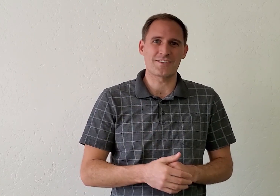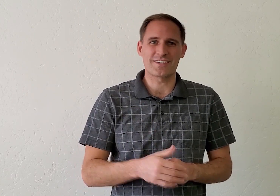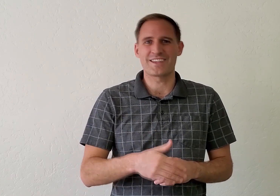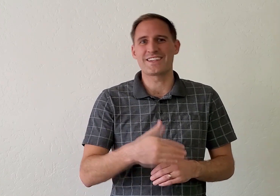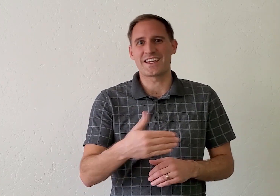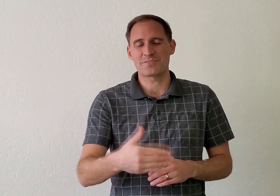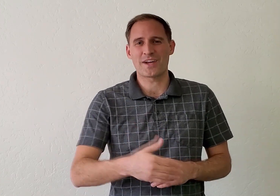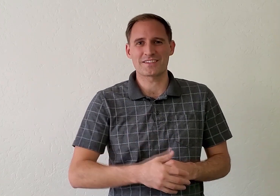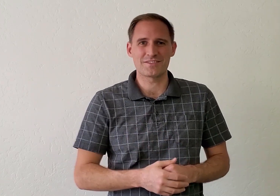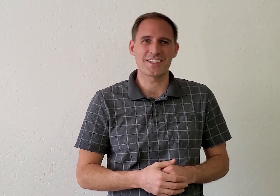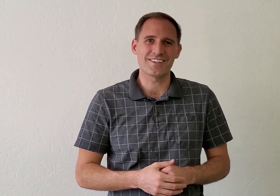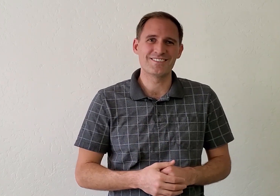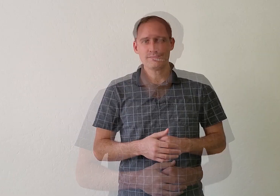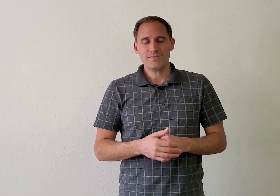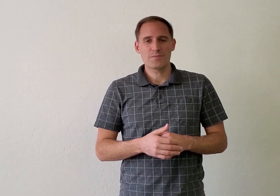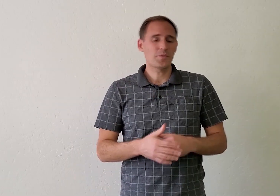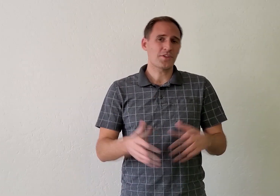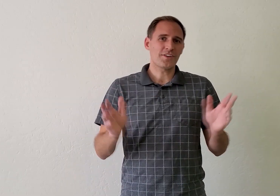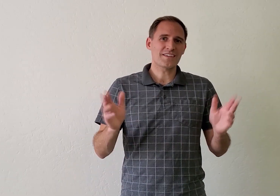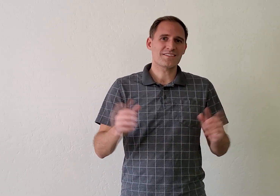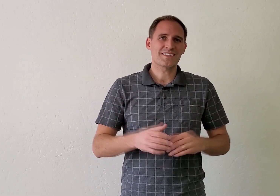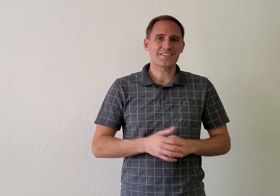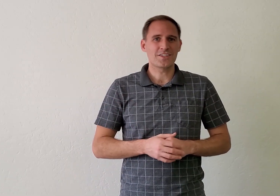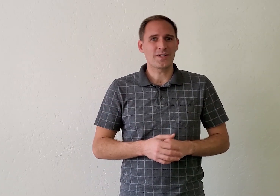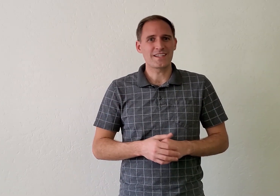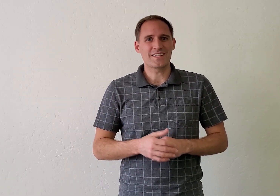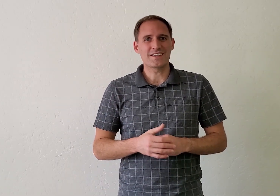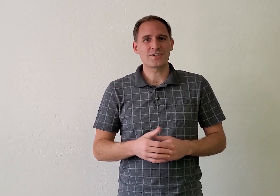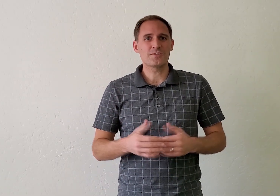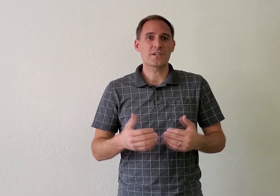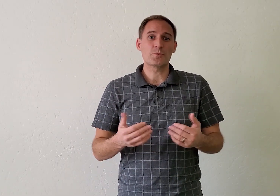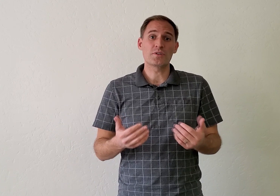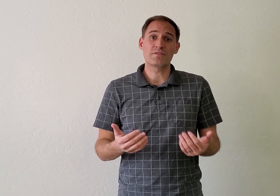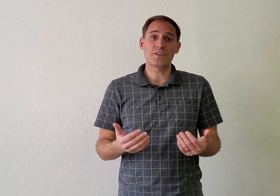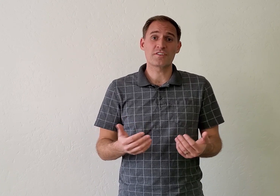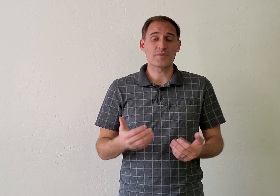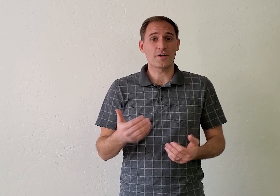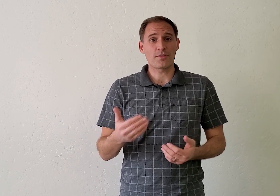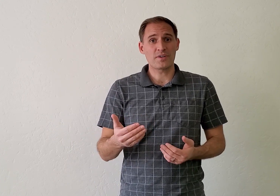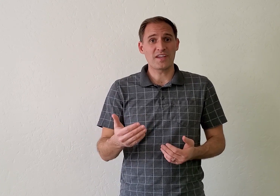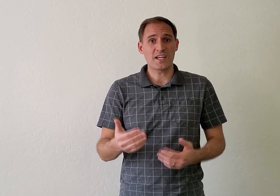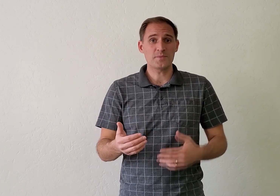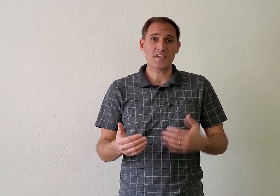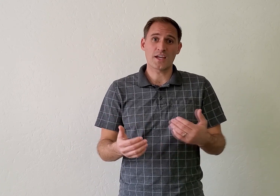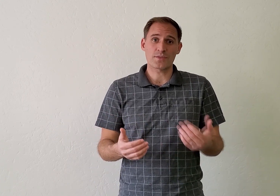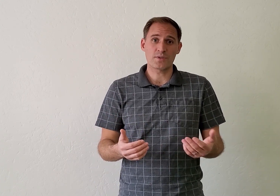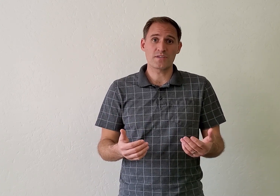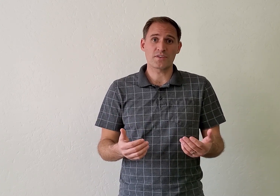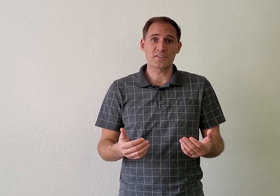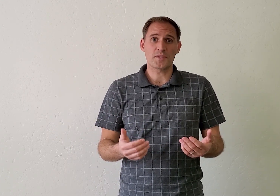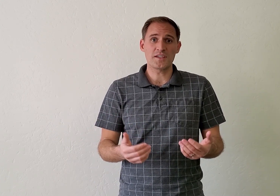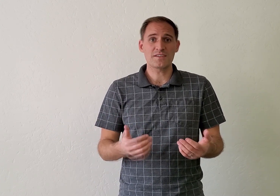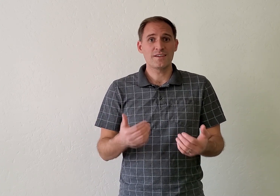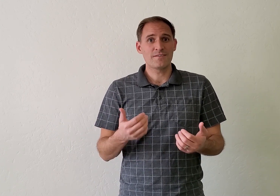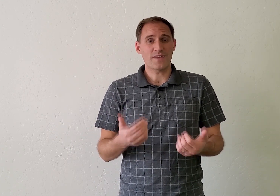out in the next practice video, but with all that said let's go ahead and get into it I'm going to fingerspell three names at three different speeds, fast